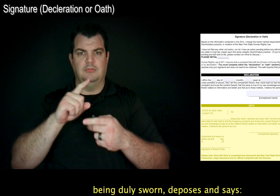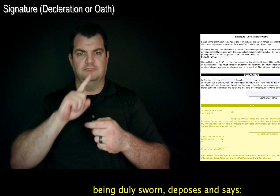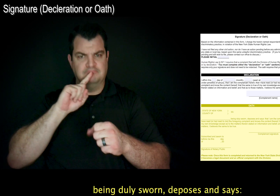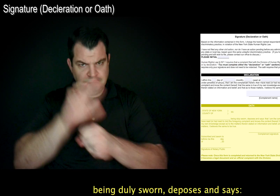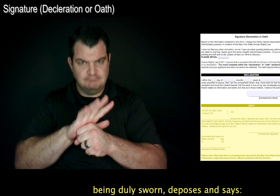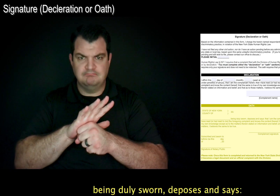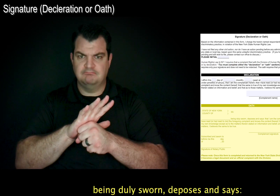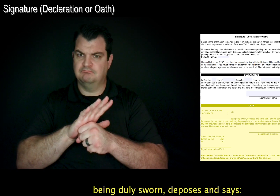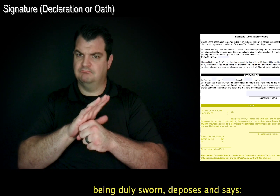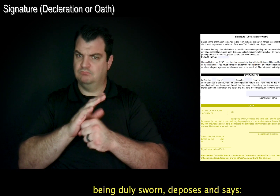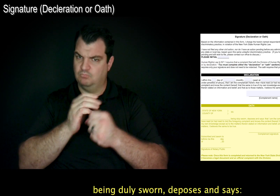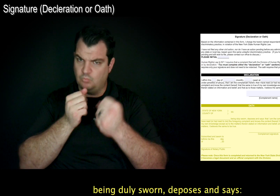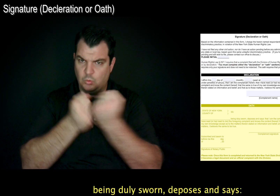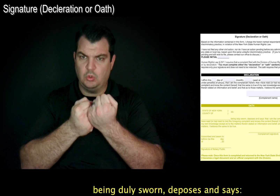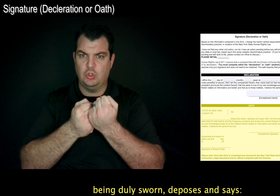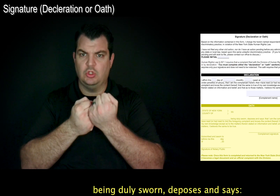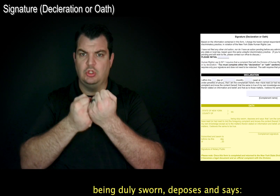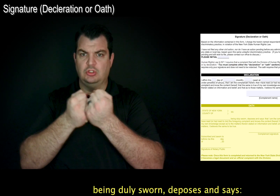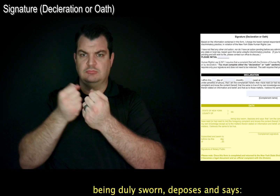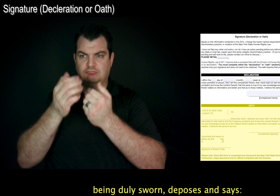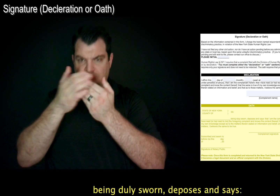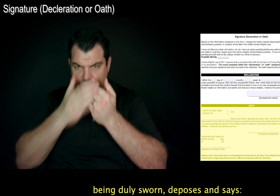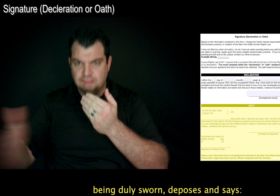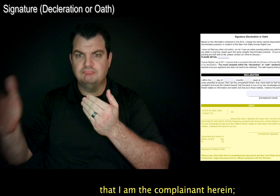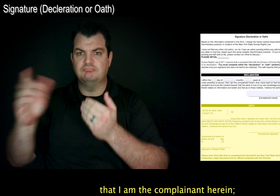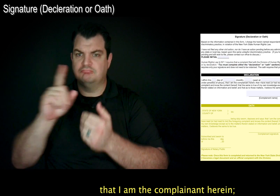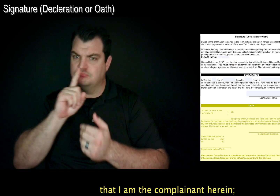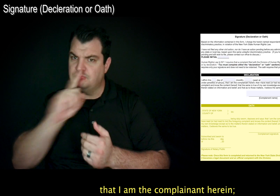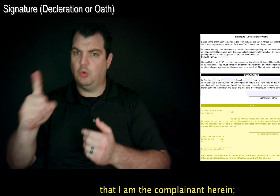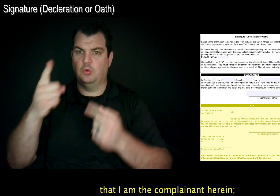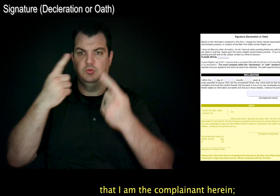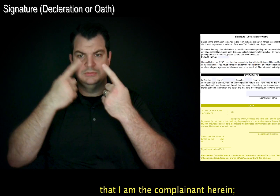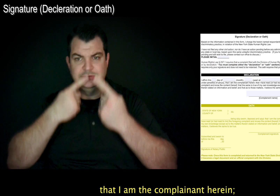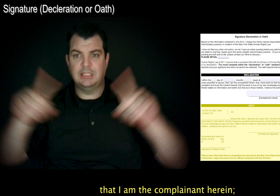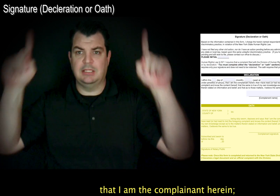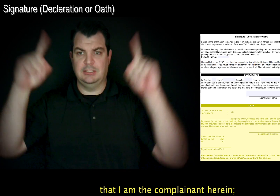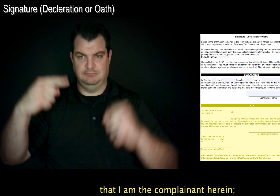being duly sworn, deposes and says: that I am the complainant herein;